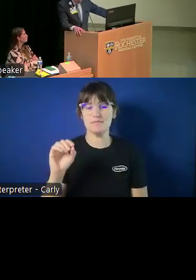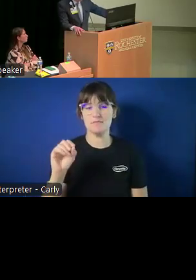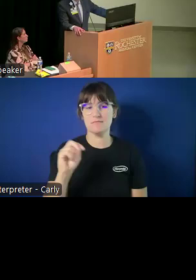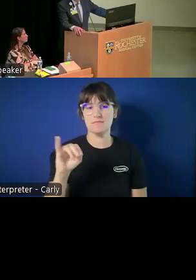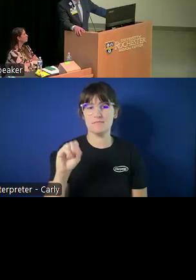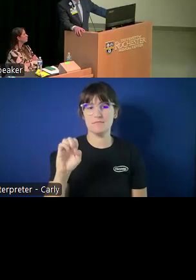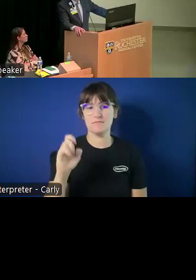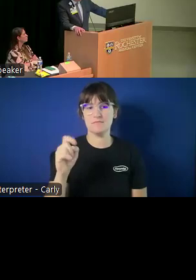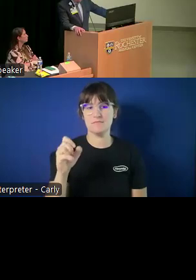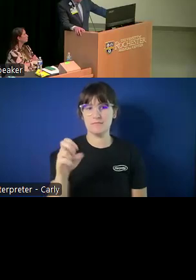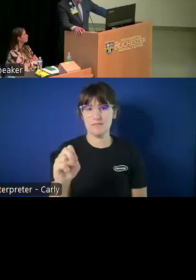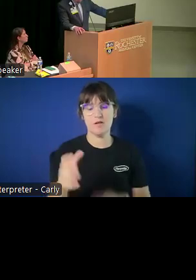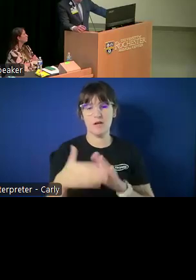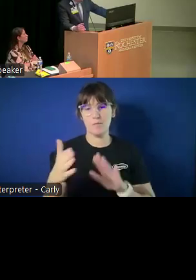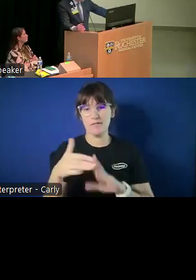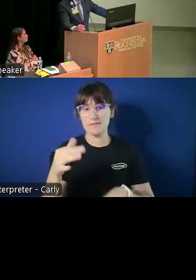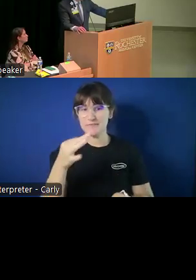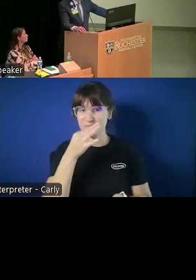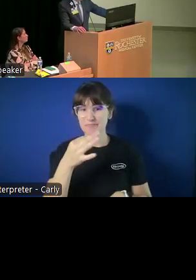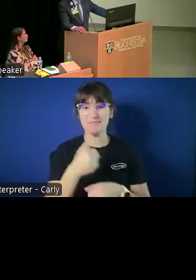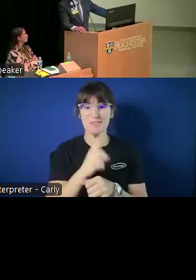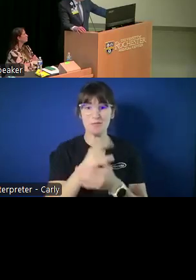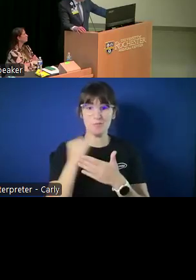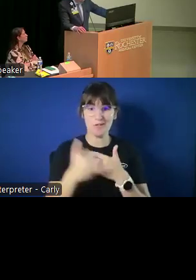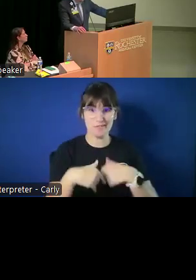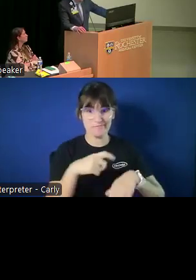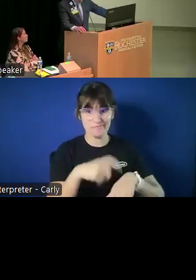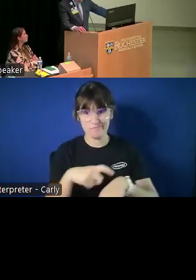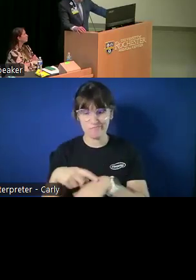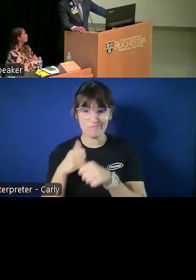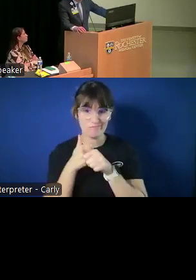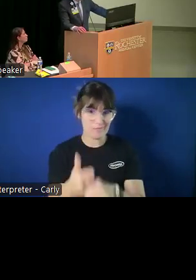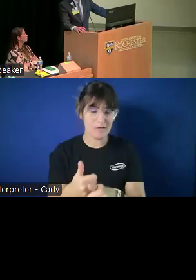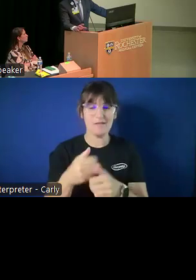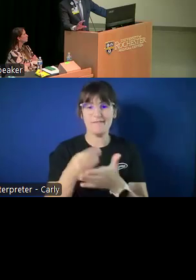expert who keeps our projects on track and our finances in order and her background with both